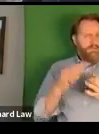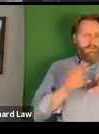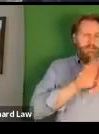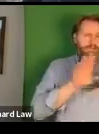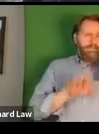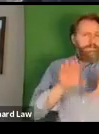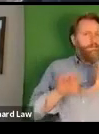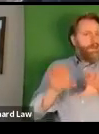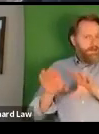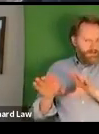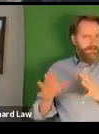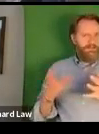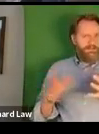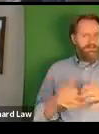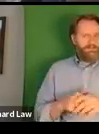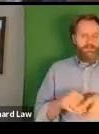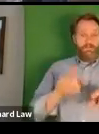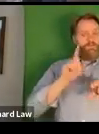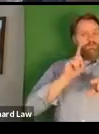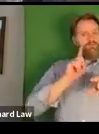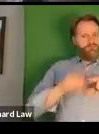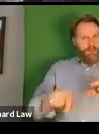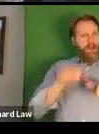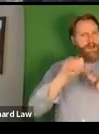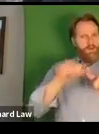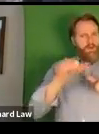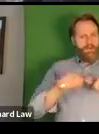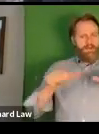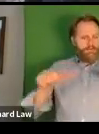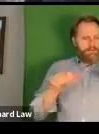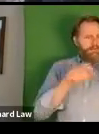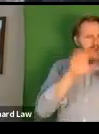cases we'll try and lump those together where people have asked